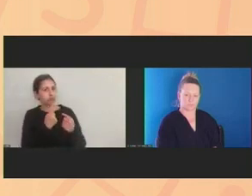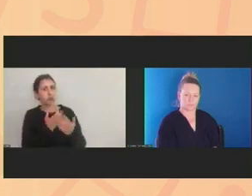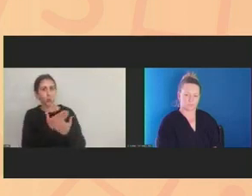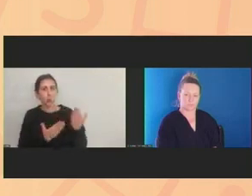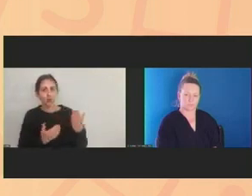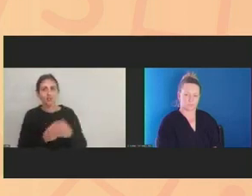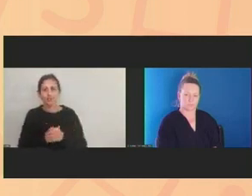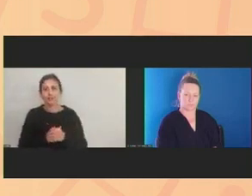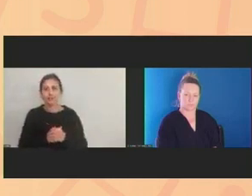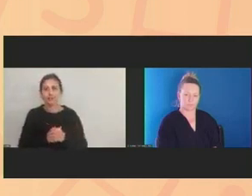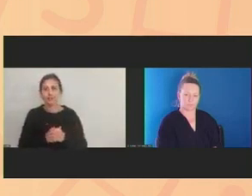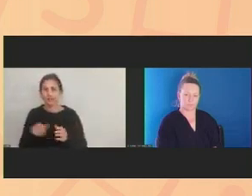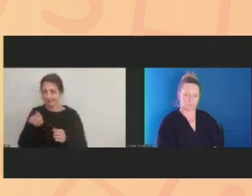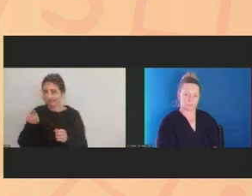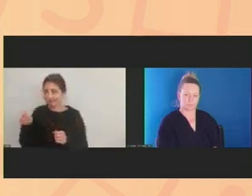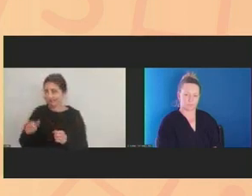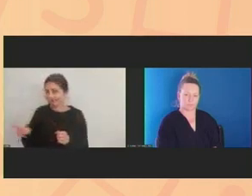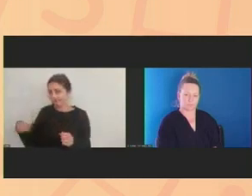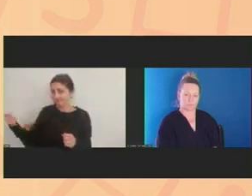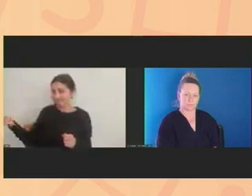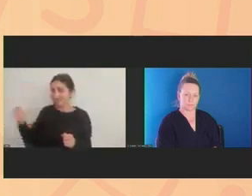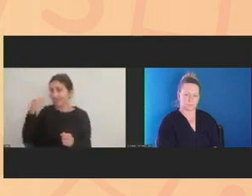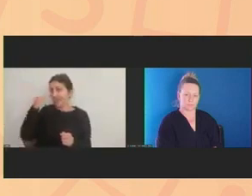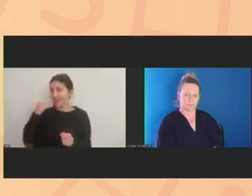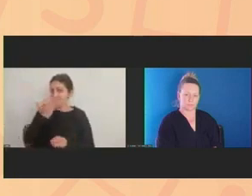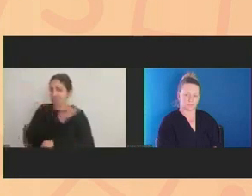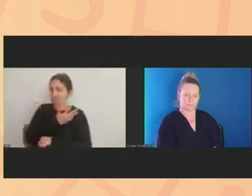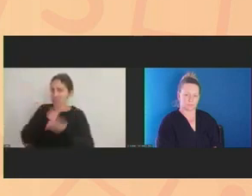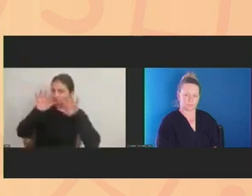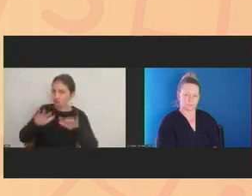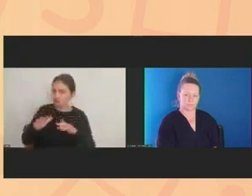These ladies have taken a lot of, you know, pride in creating these things for the children.